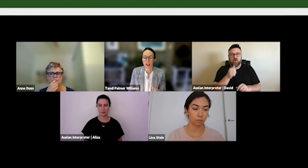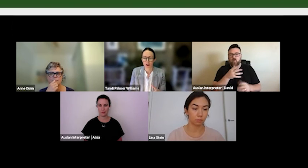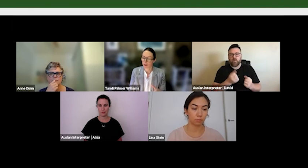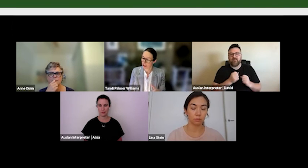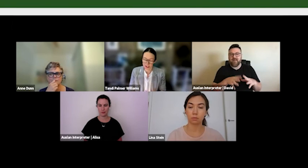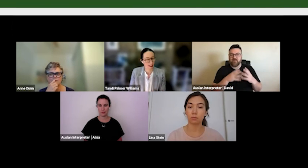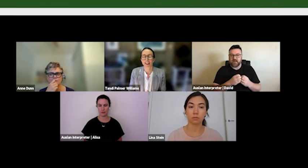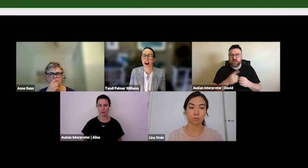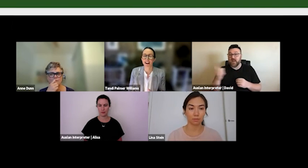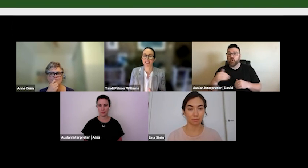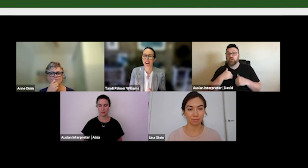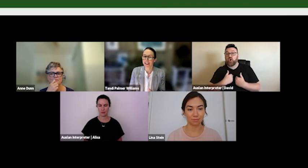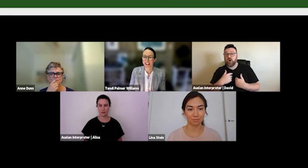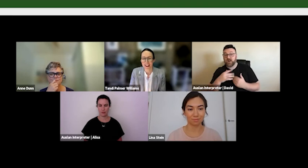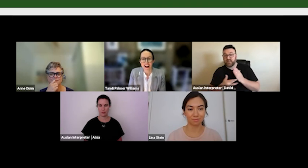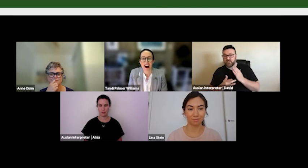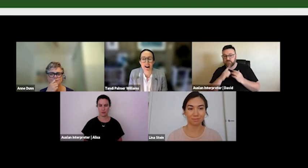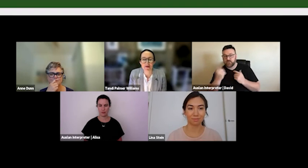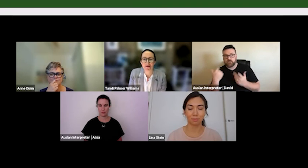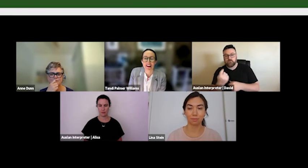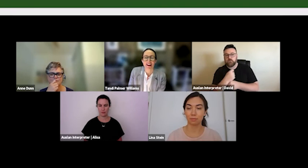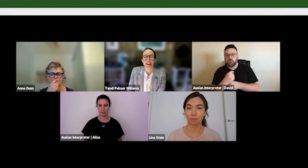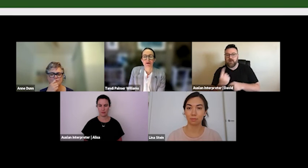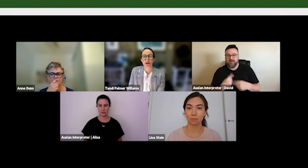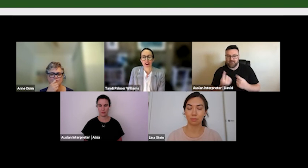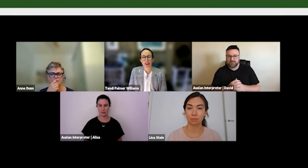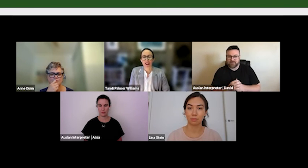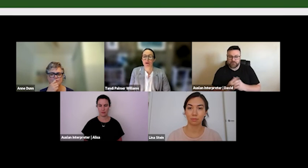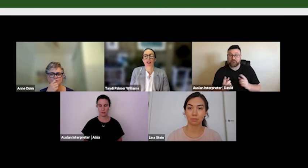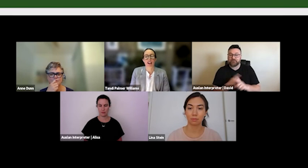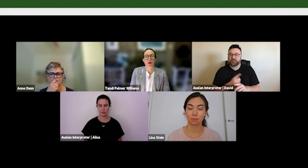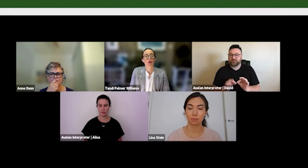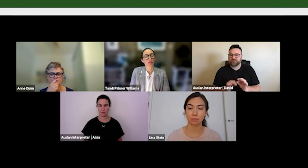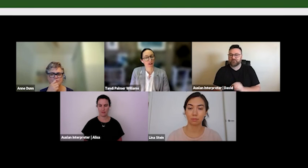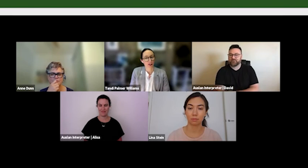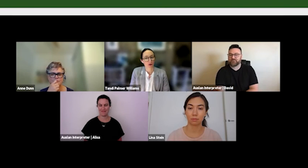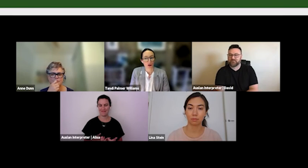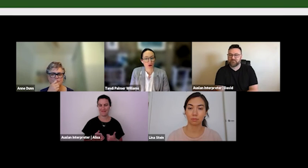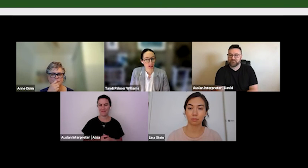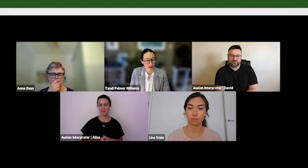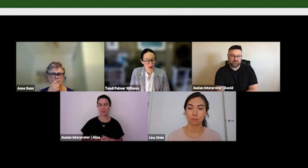of tech will be getting tired of us. Exploring what deeper engagement looks like for a small audience.